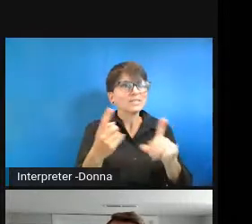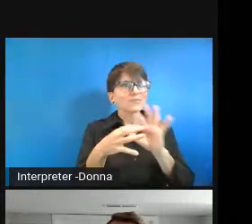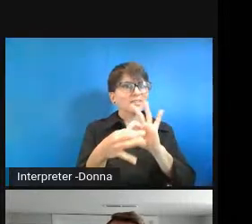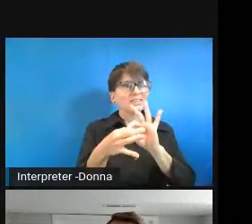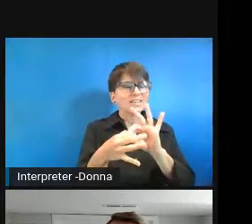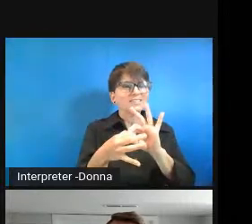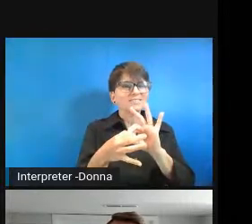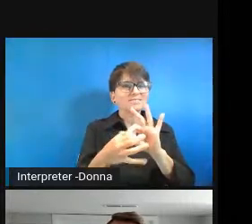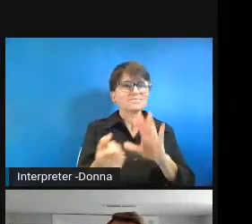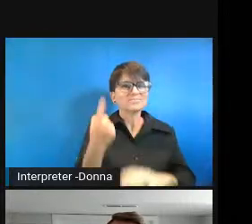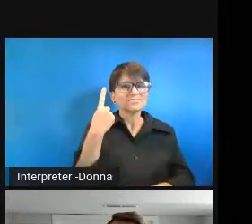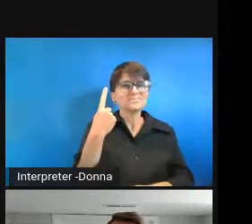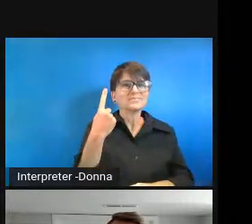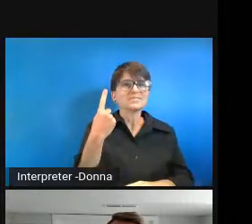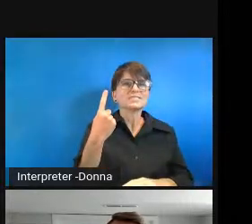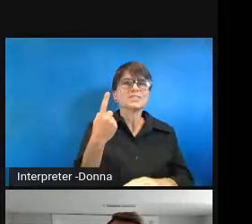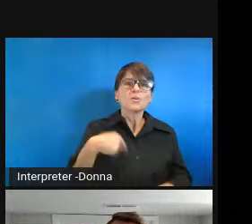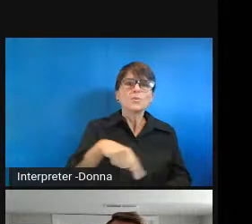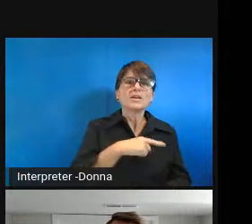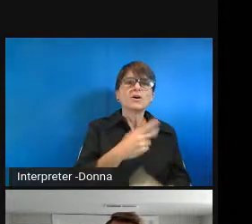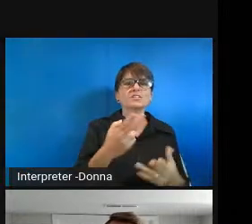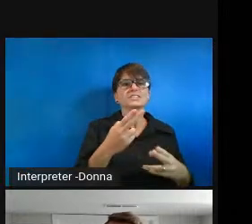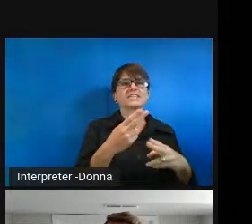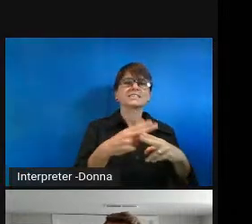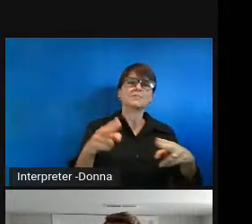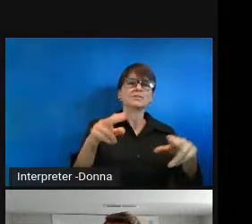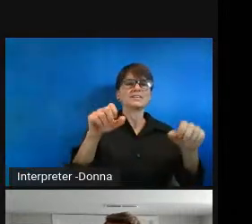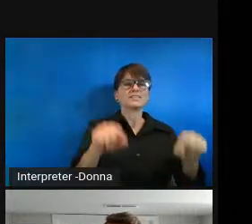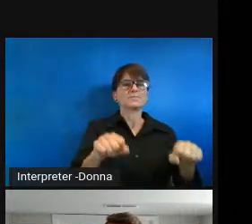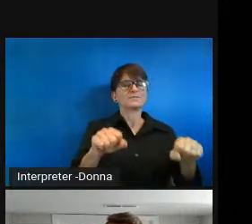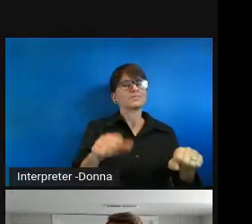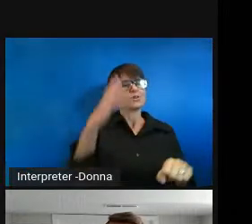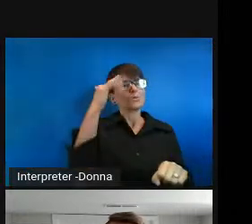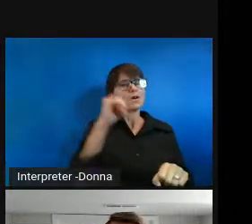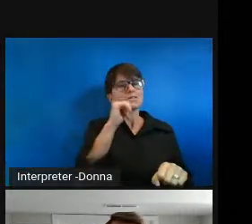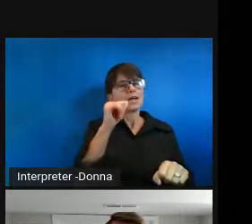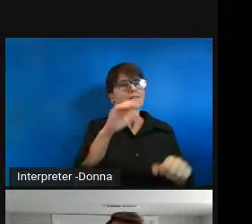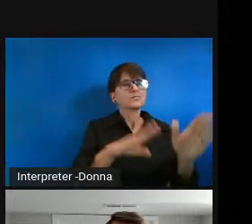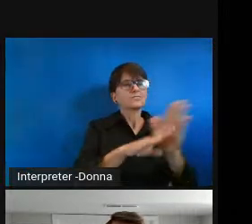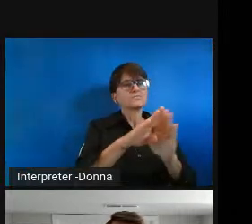deteriorating or mobility for me. We can all relate to old age and ultimately,